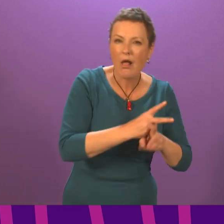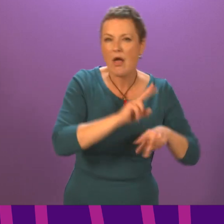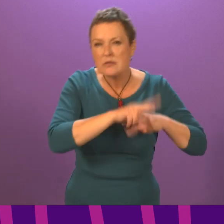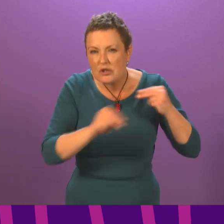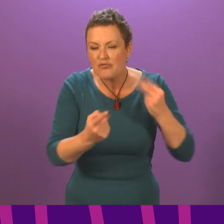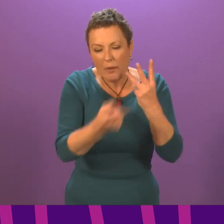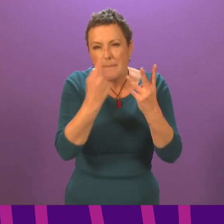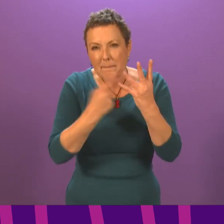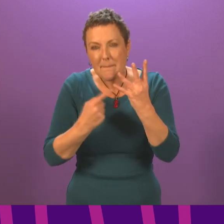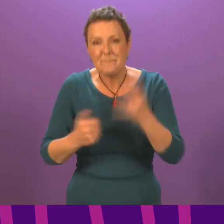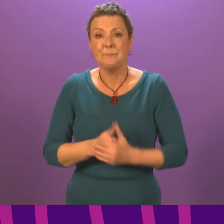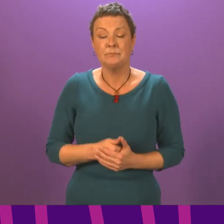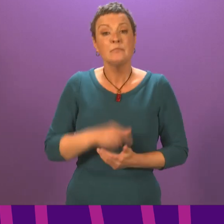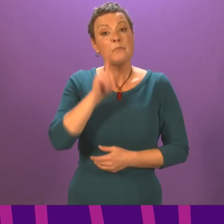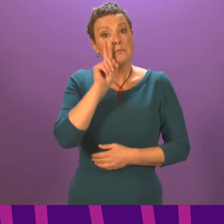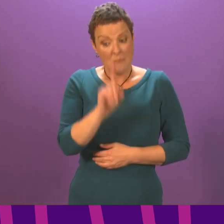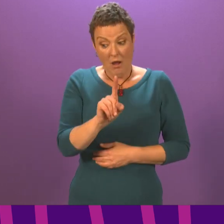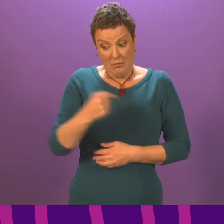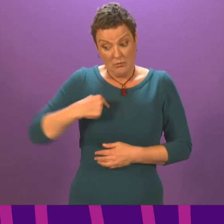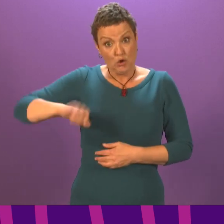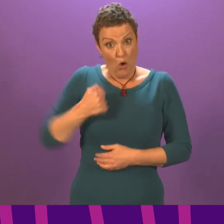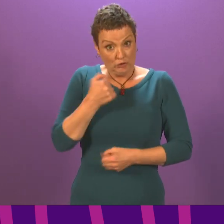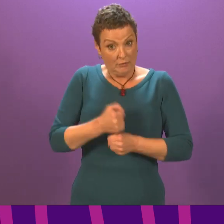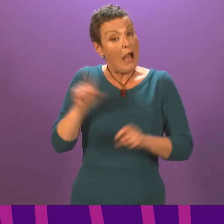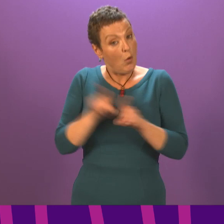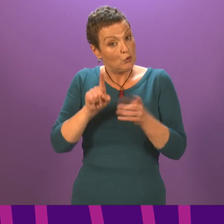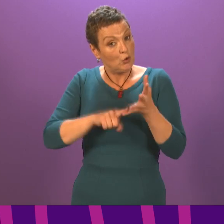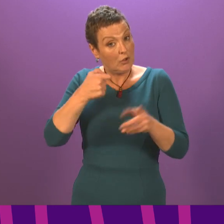In addition to the economy-wide support from both the Scottish and UK Governments that